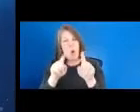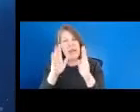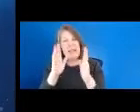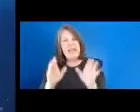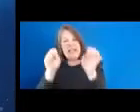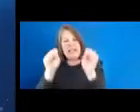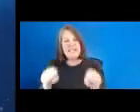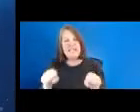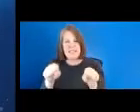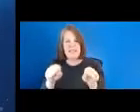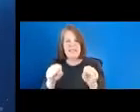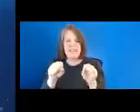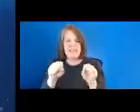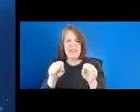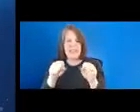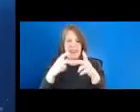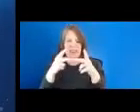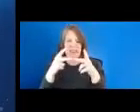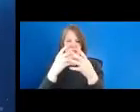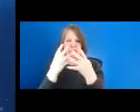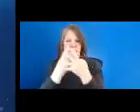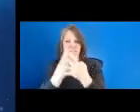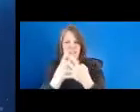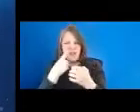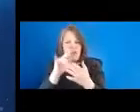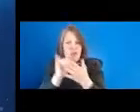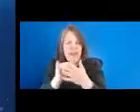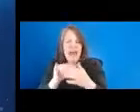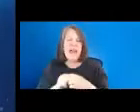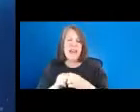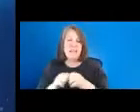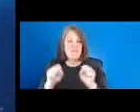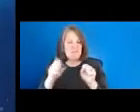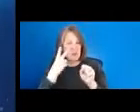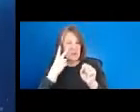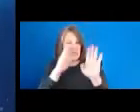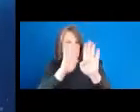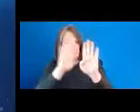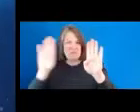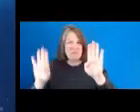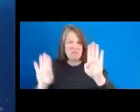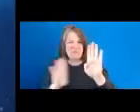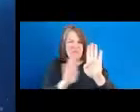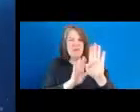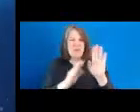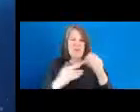filter for that, and as you can see, these posters have live session which is really